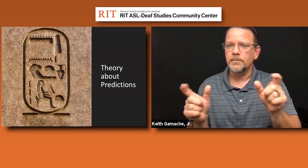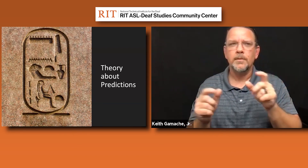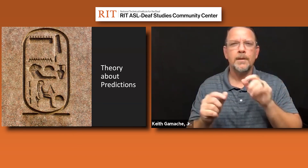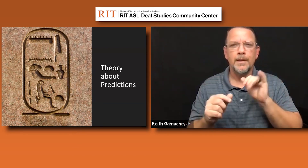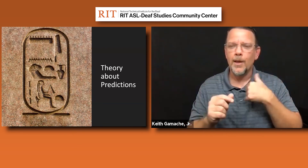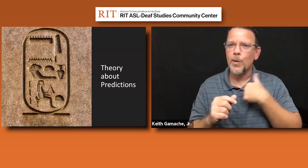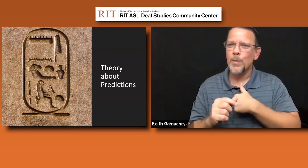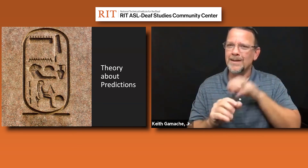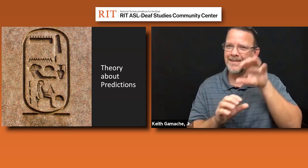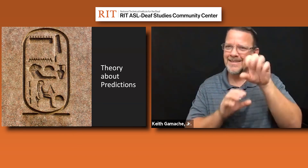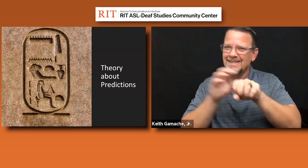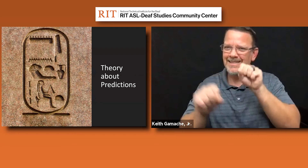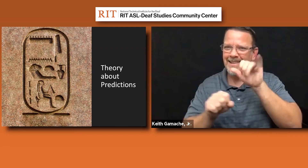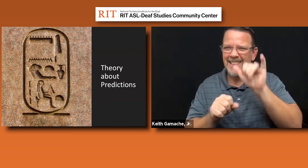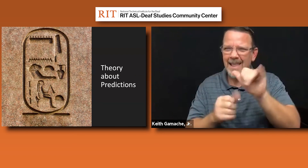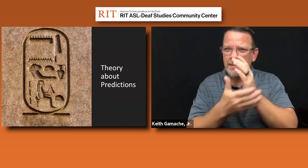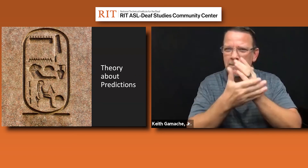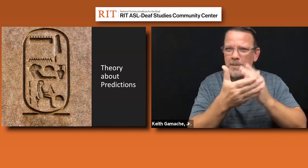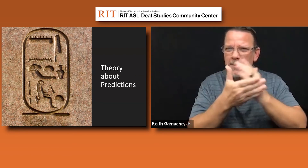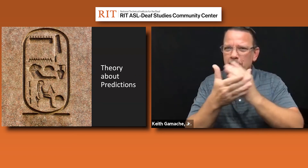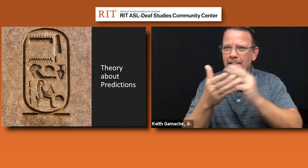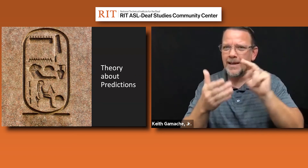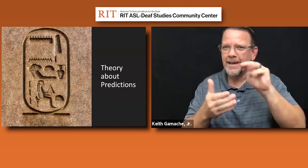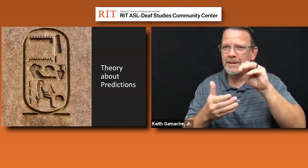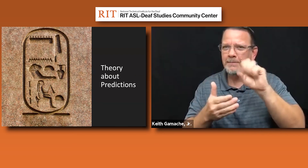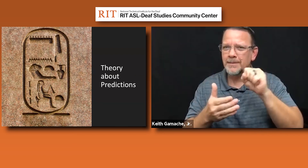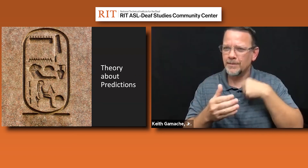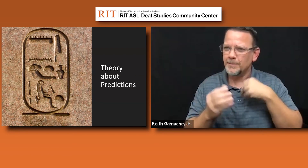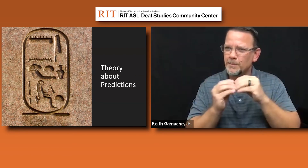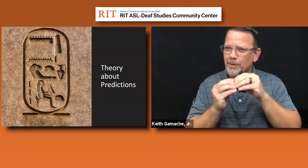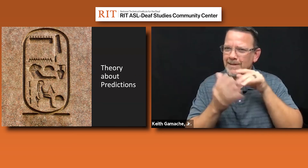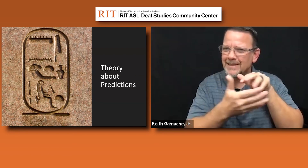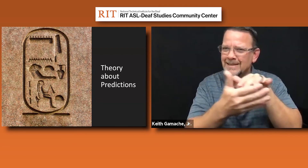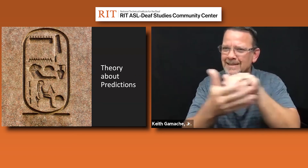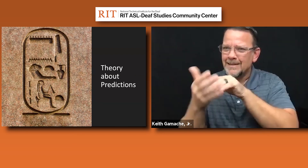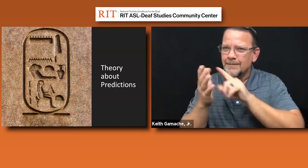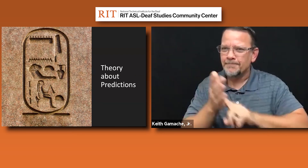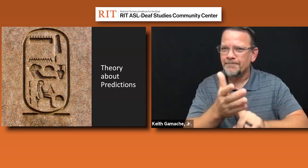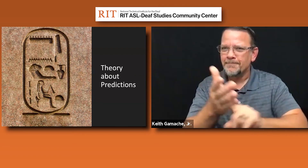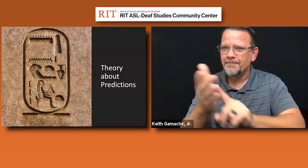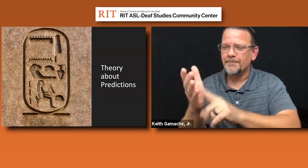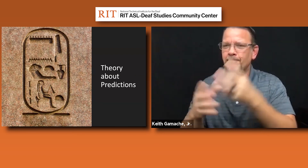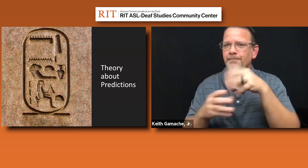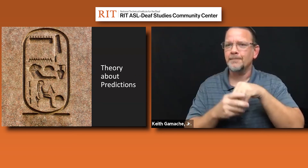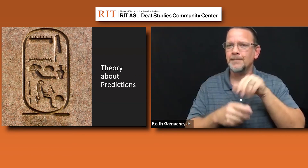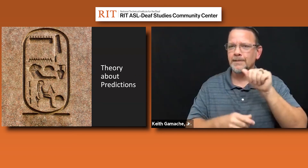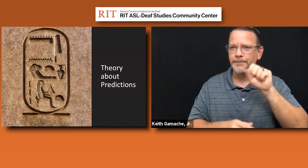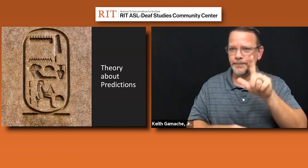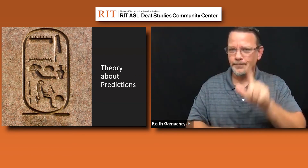that they're actually two words or two names, and so just small pieces of NMS that really have